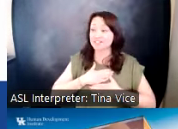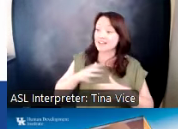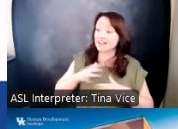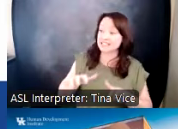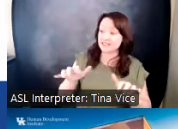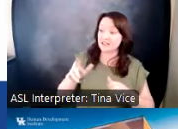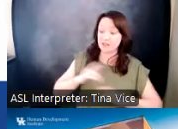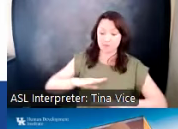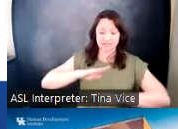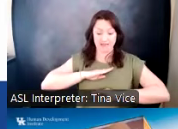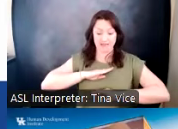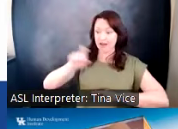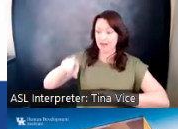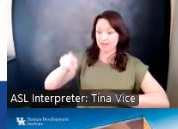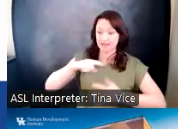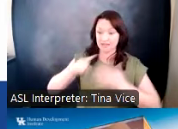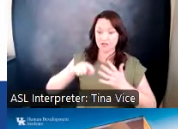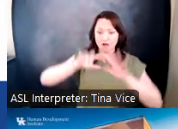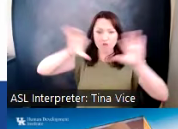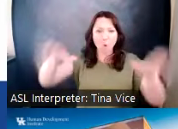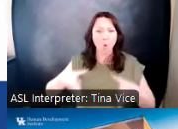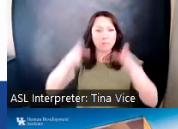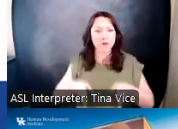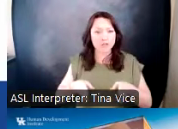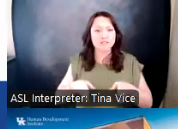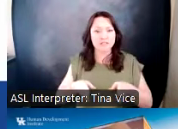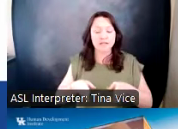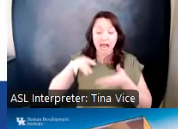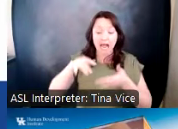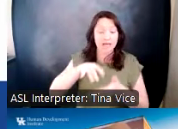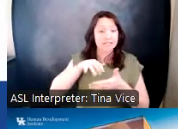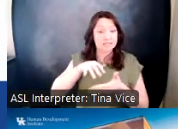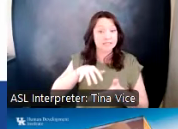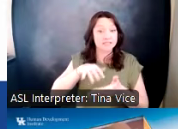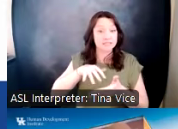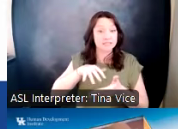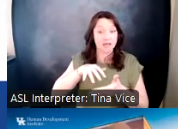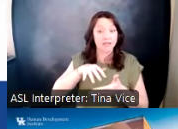the whole person. A study from the